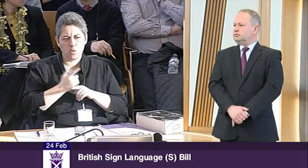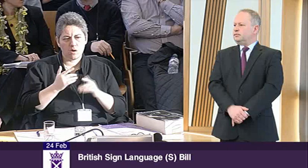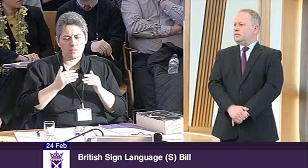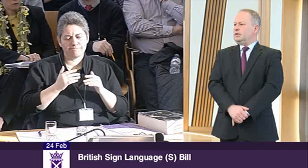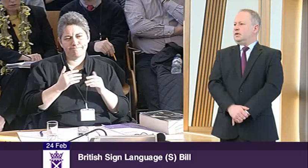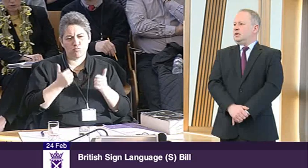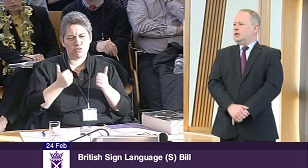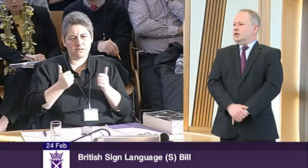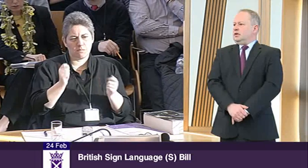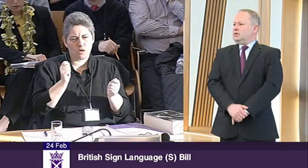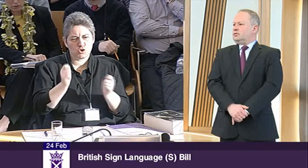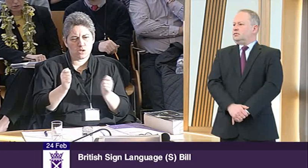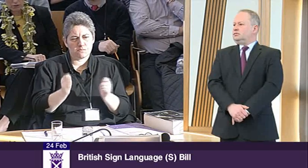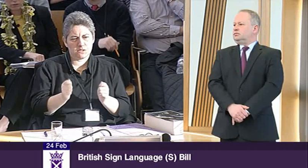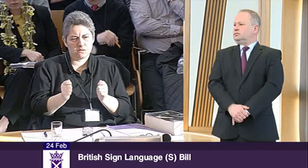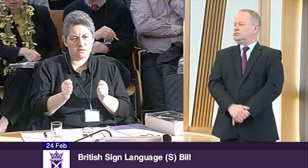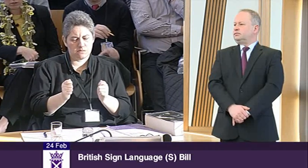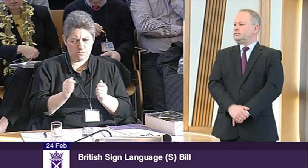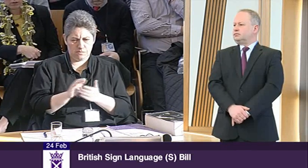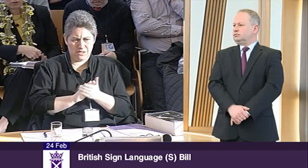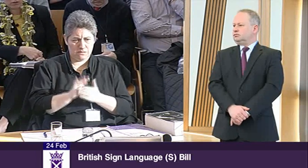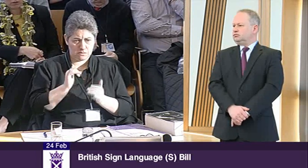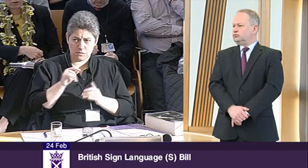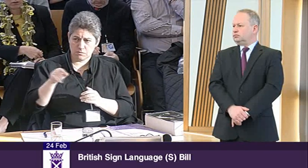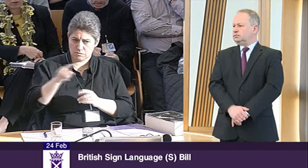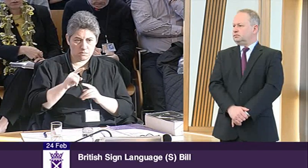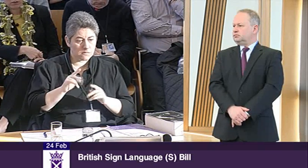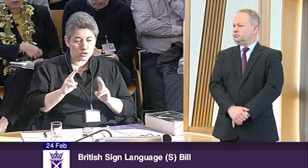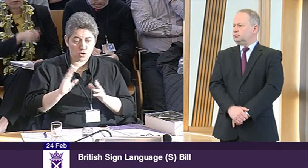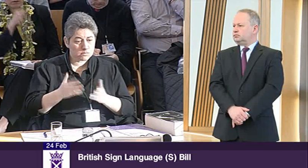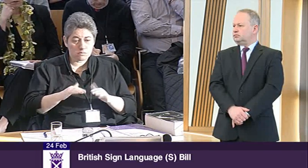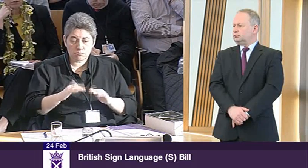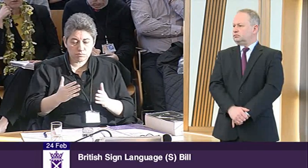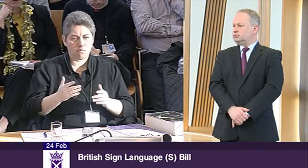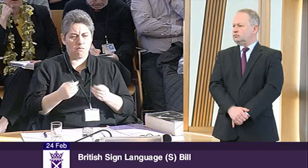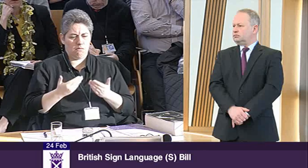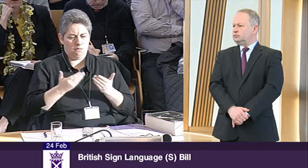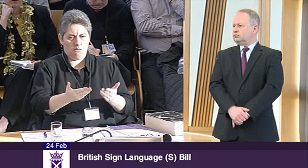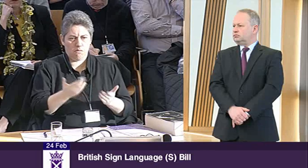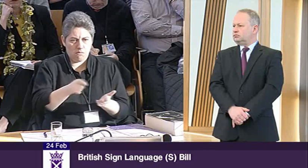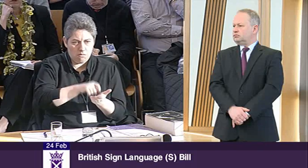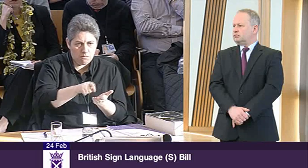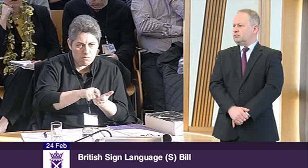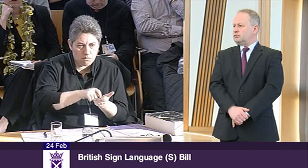for the sign-language-using deaf community. Frankie McLean mentioned reasonable adjustments,